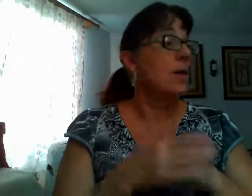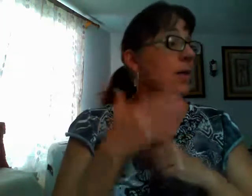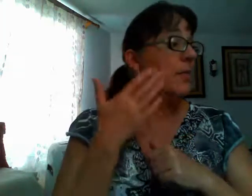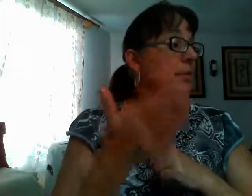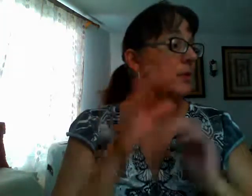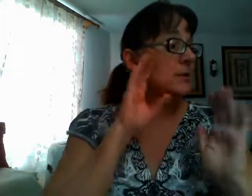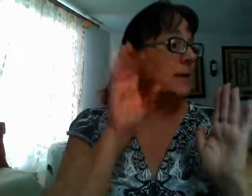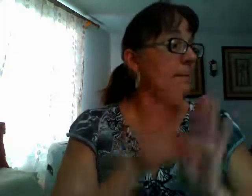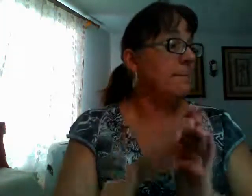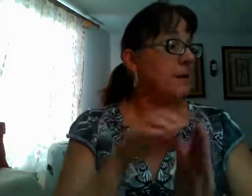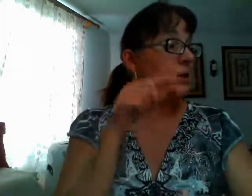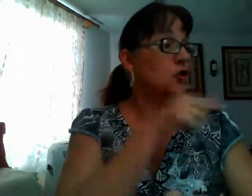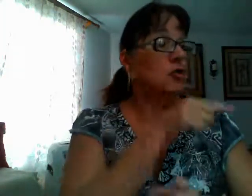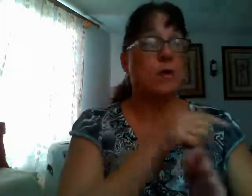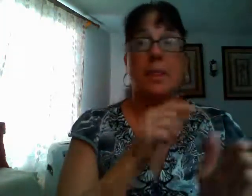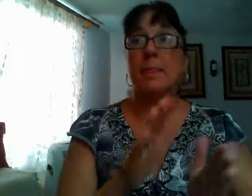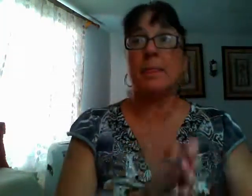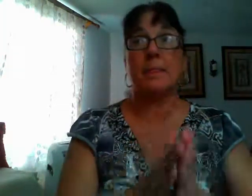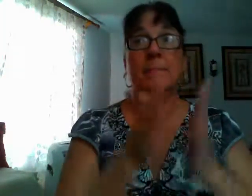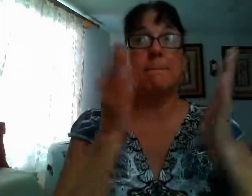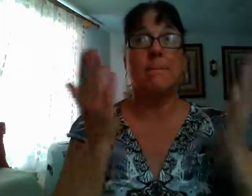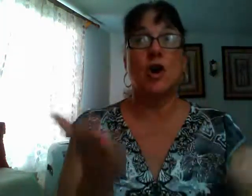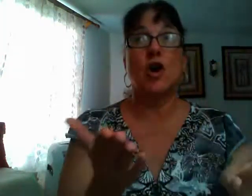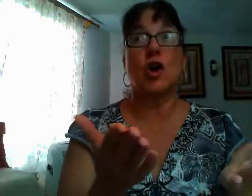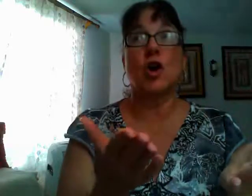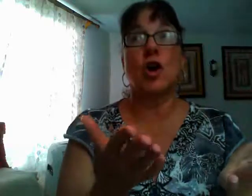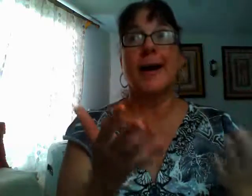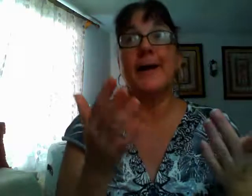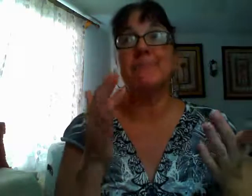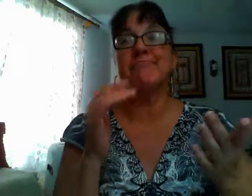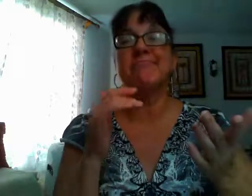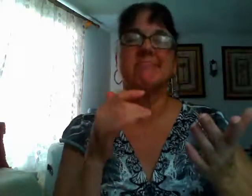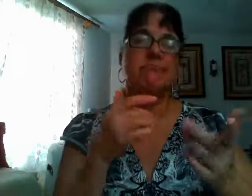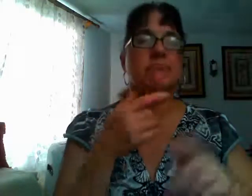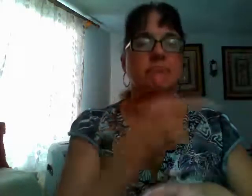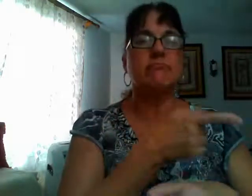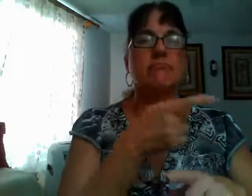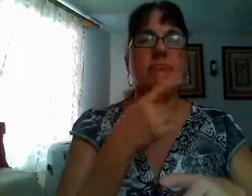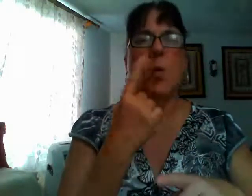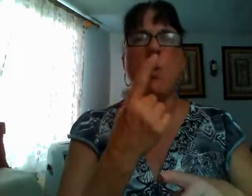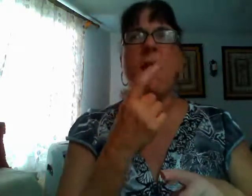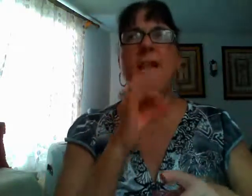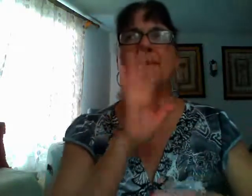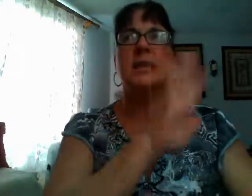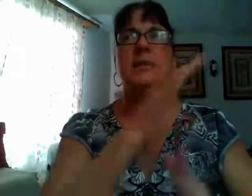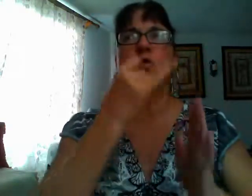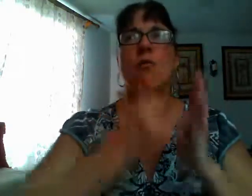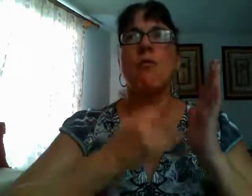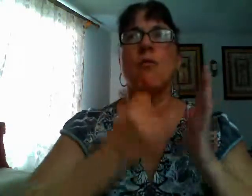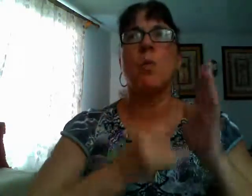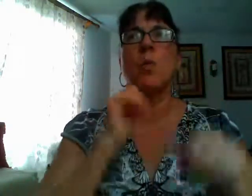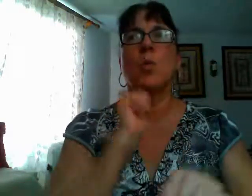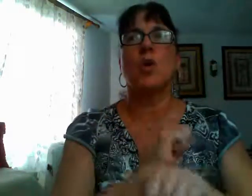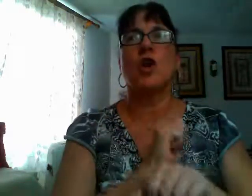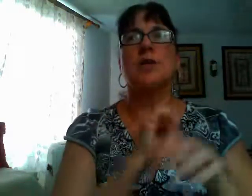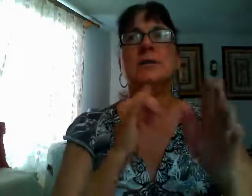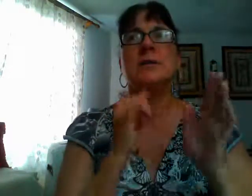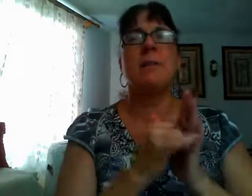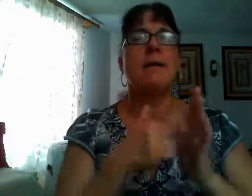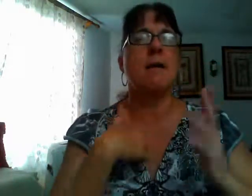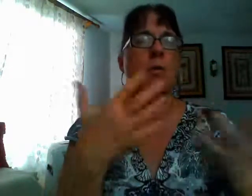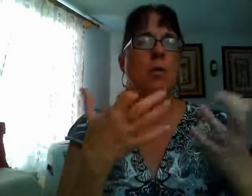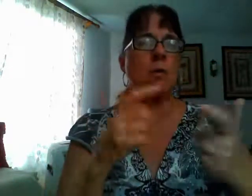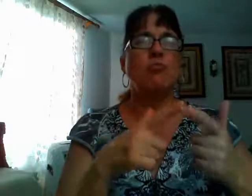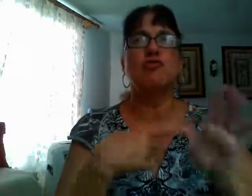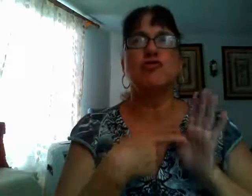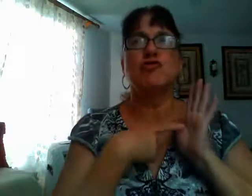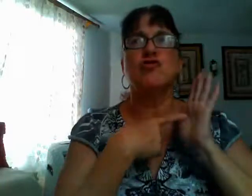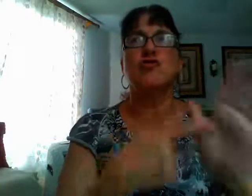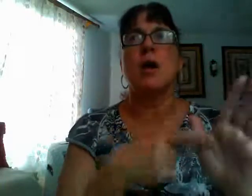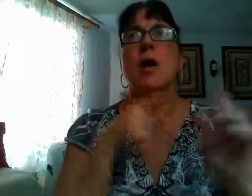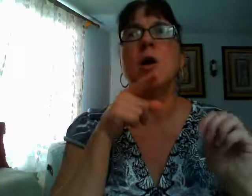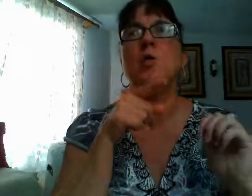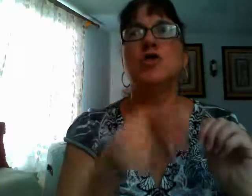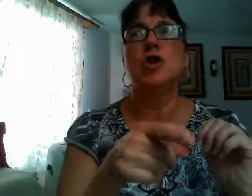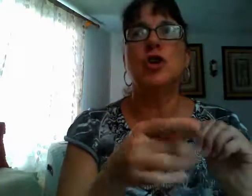There is a picture in the book of one of his artworks that I want to show you.